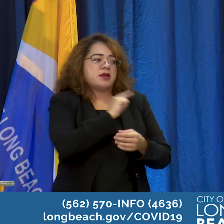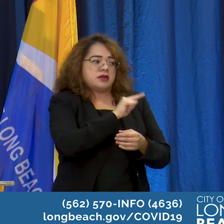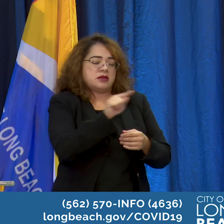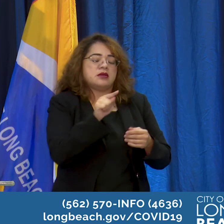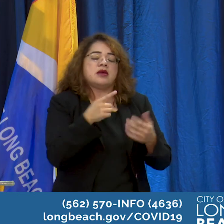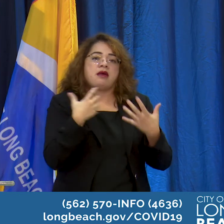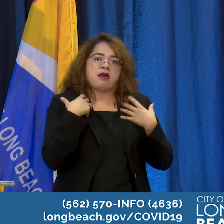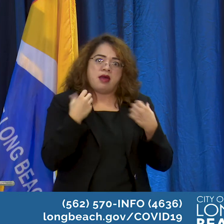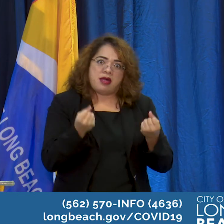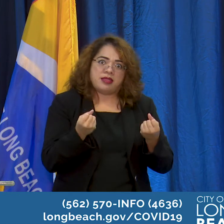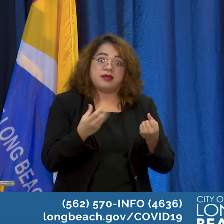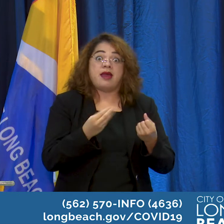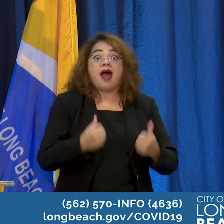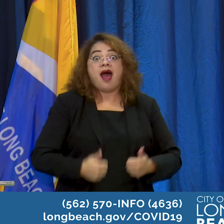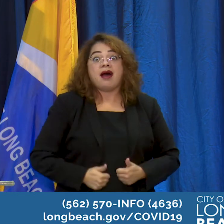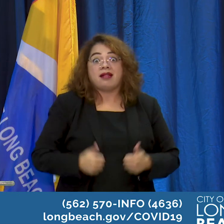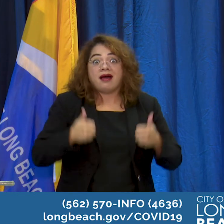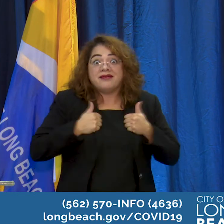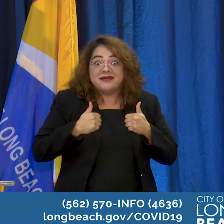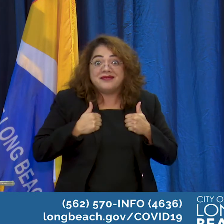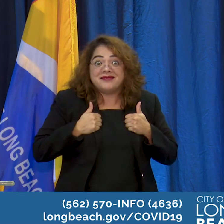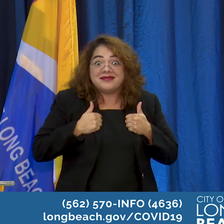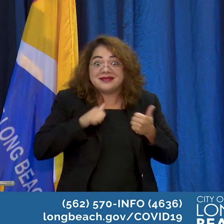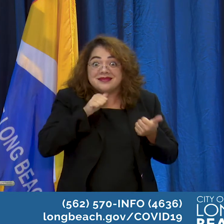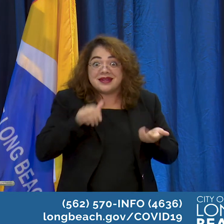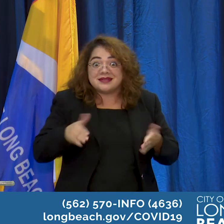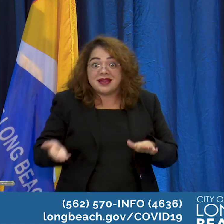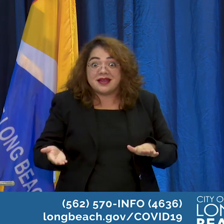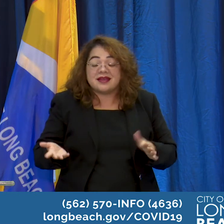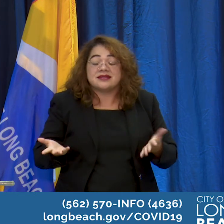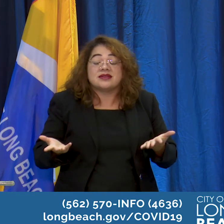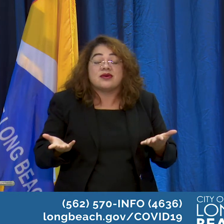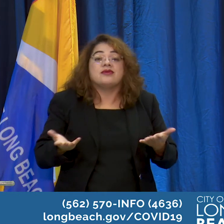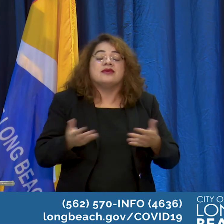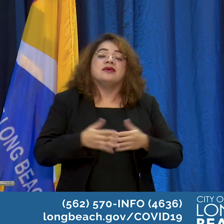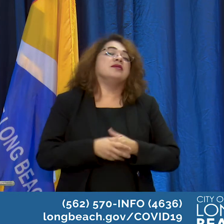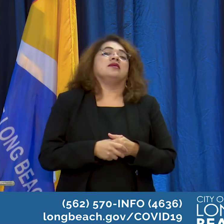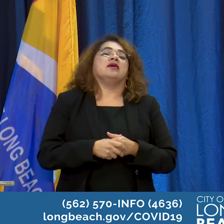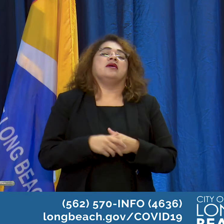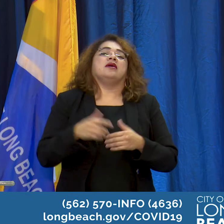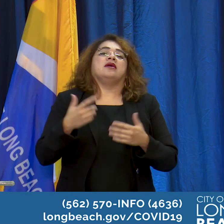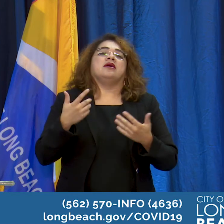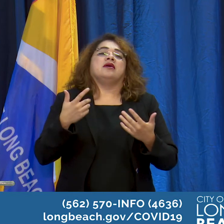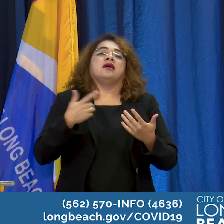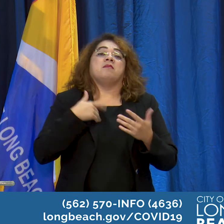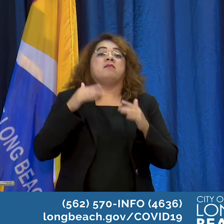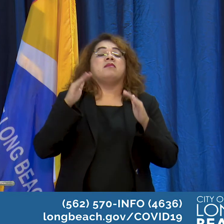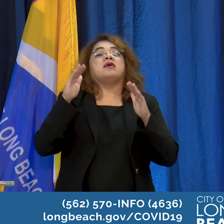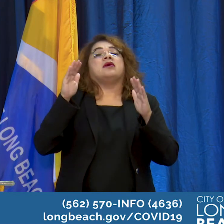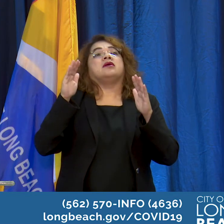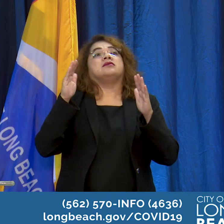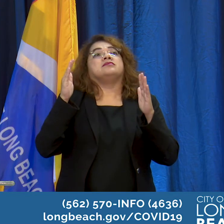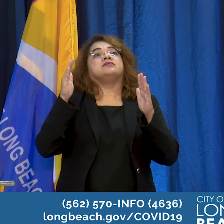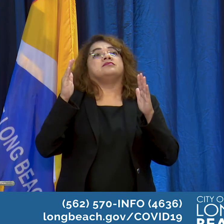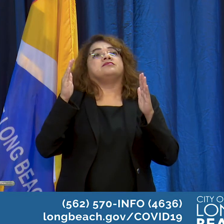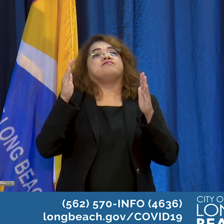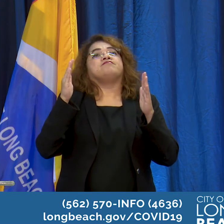and alive and my real just hope for things for, for this year. You know my husband and I are gonna